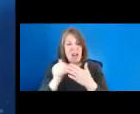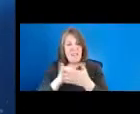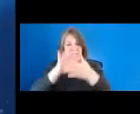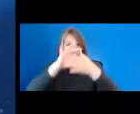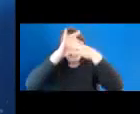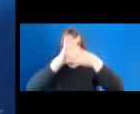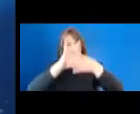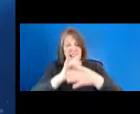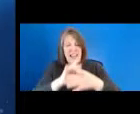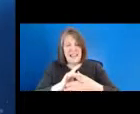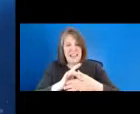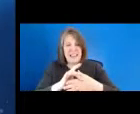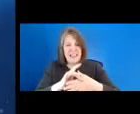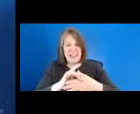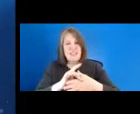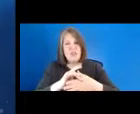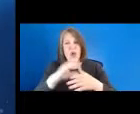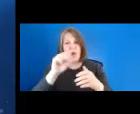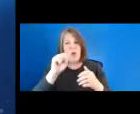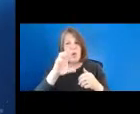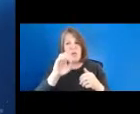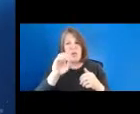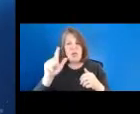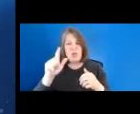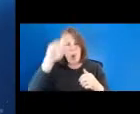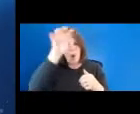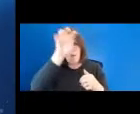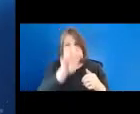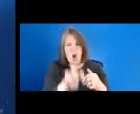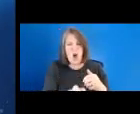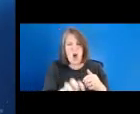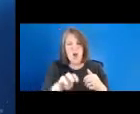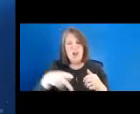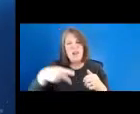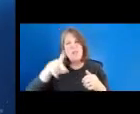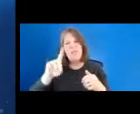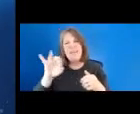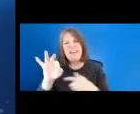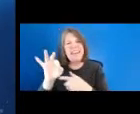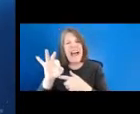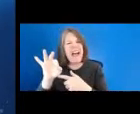under the scrollbar. And traditional PDF 16:31:51 image of this would just show the